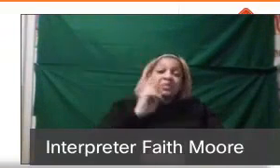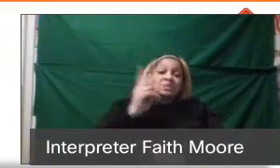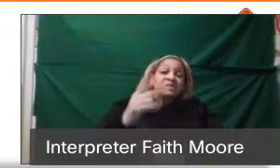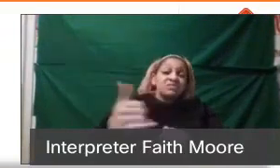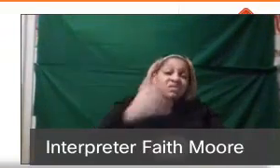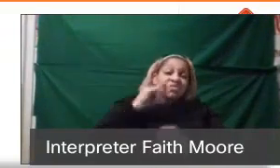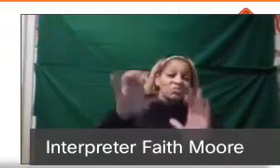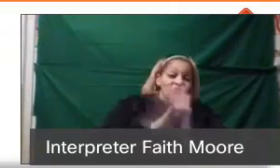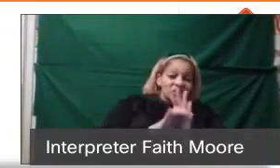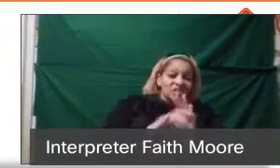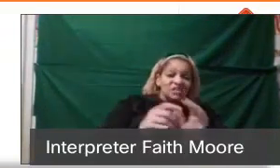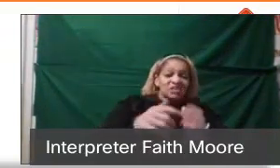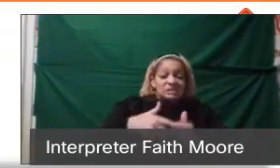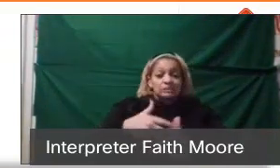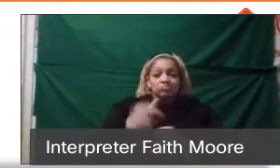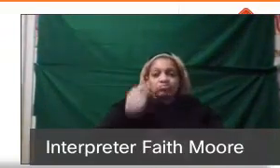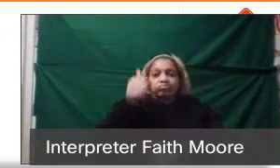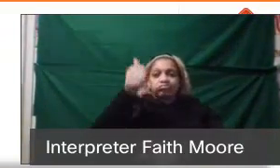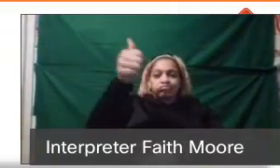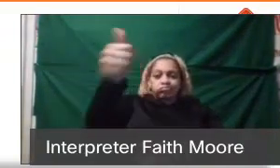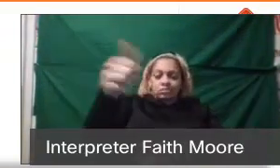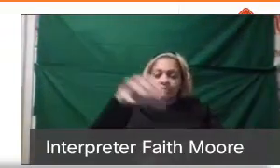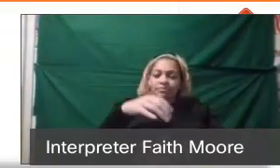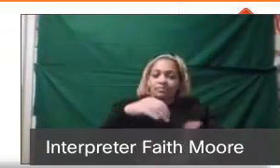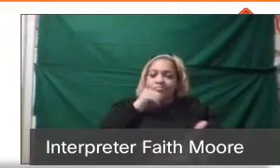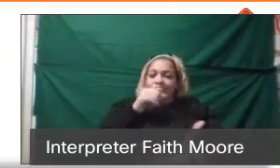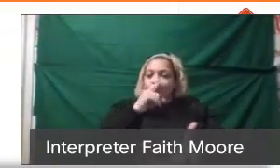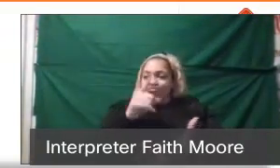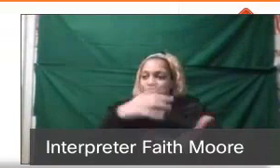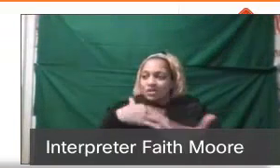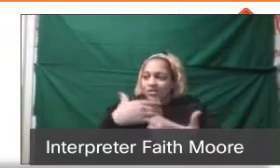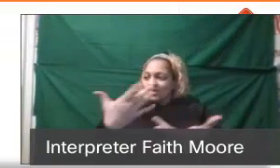And not not an ideal situation for pedestrian across the street because vehicles.